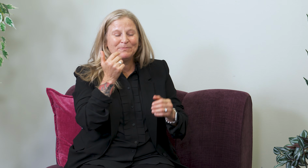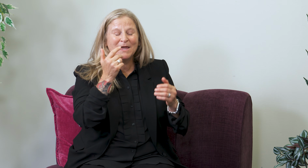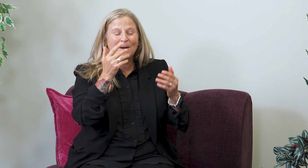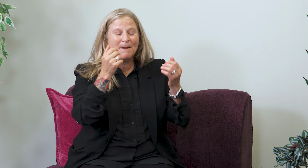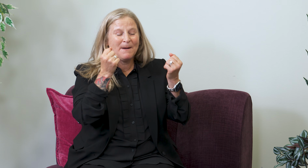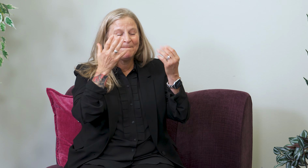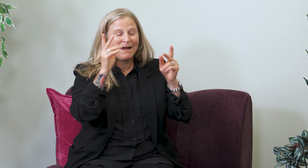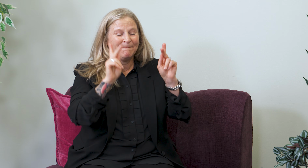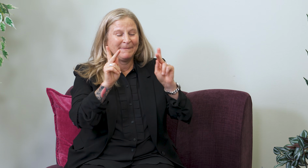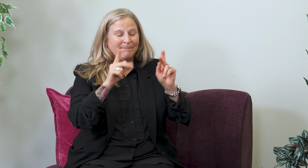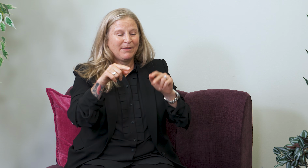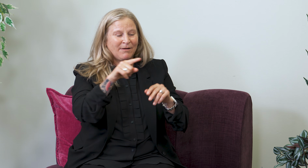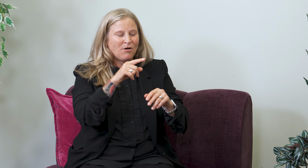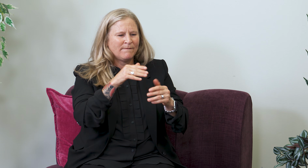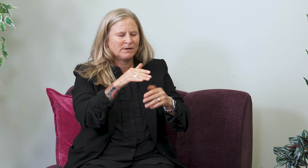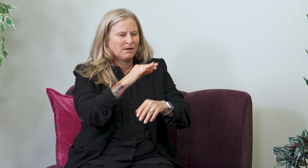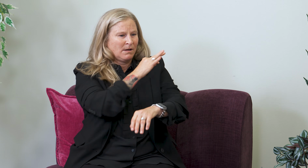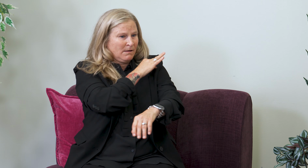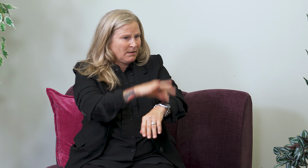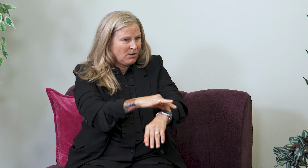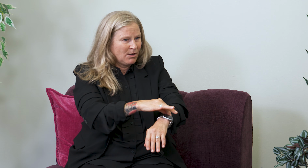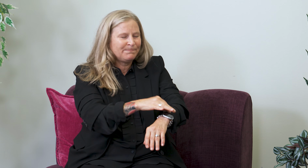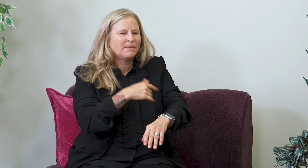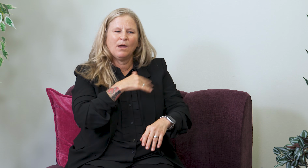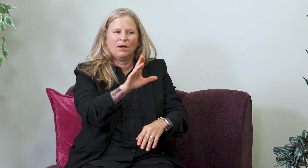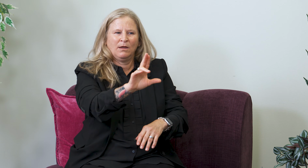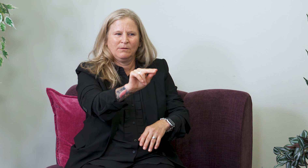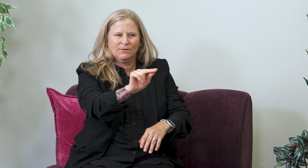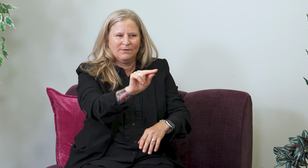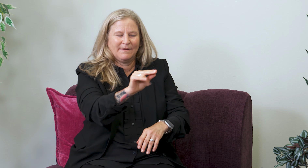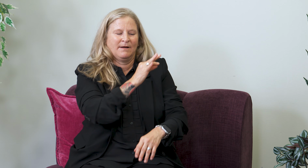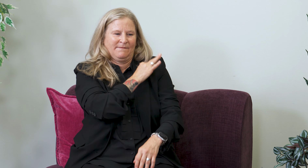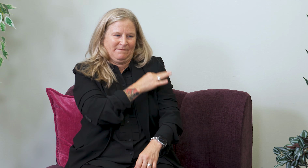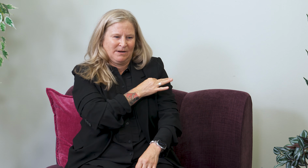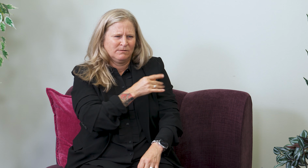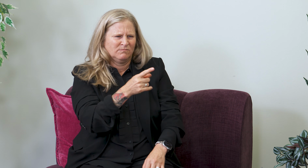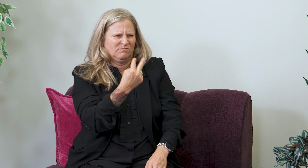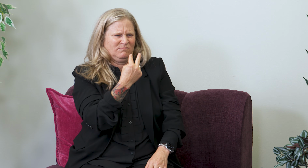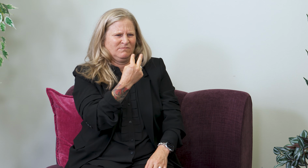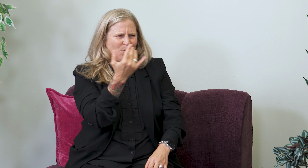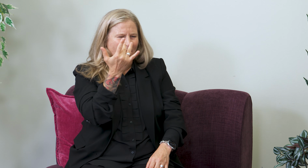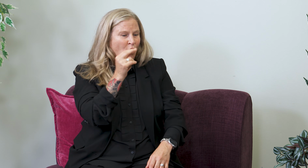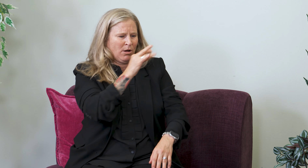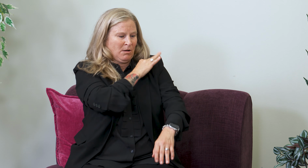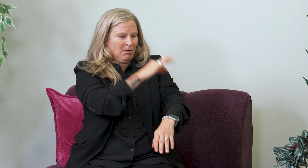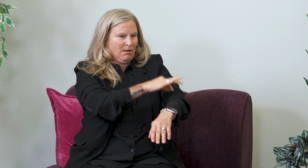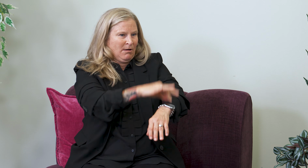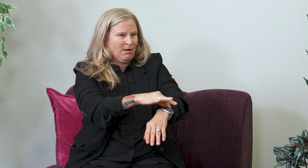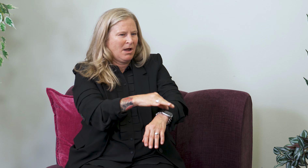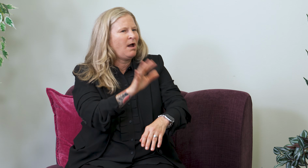Yeah, it's funny actually. Many people ask me how to sign my name. If it's an “F” from the shoulder to the wrist,